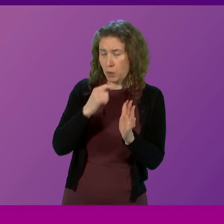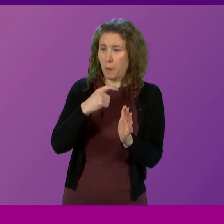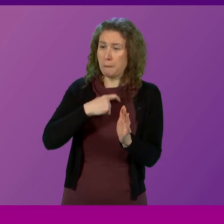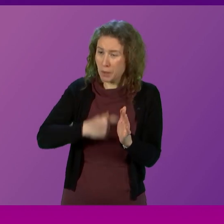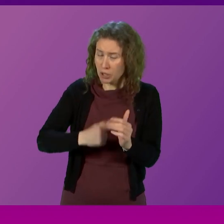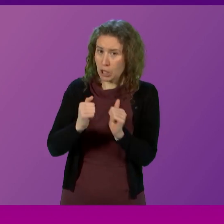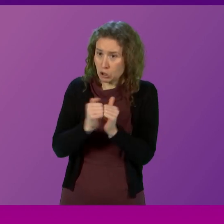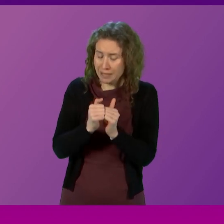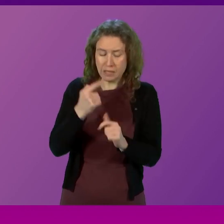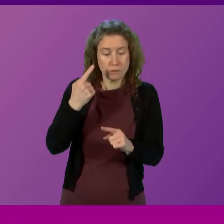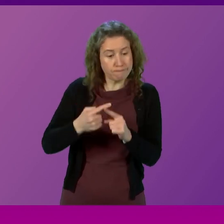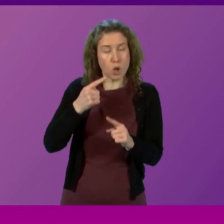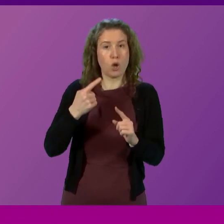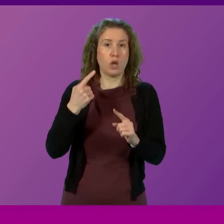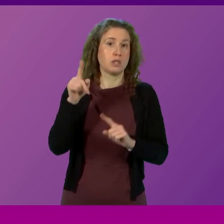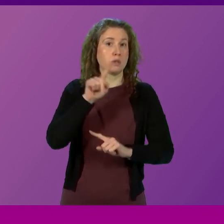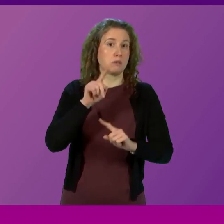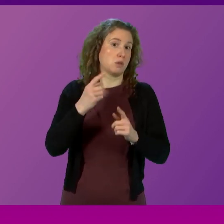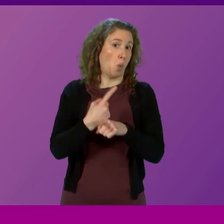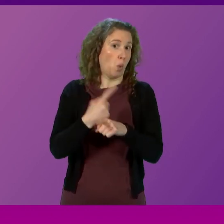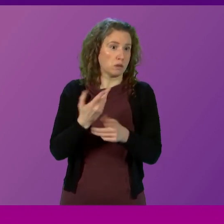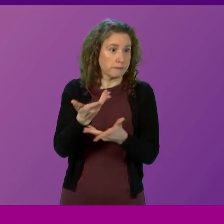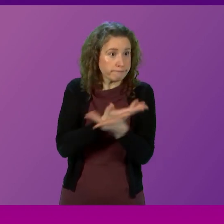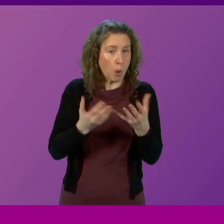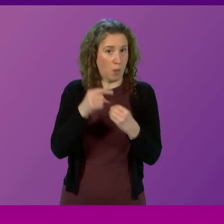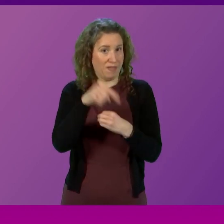urgent talks with the sector and undertake a review of matched funding for the hospice